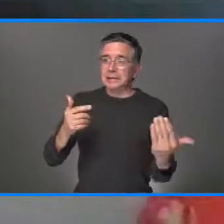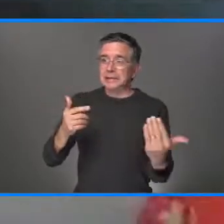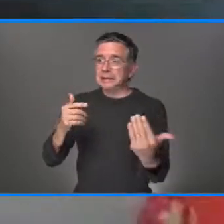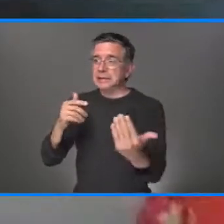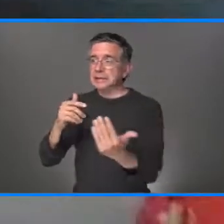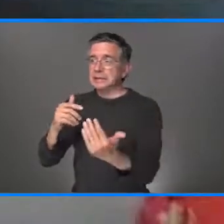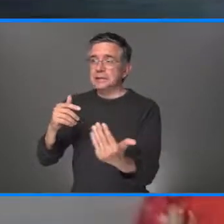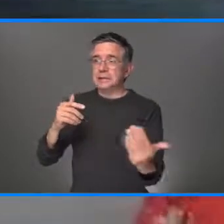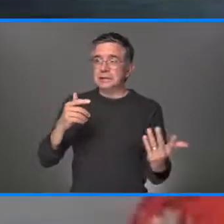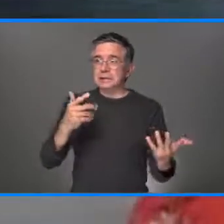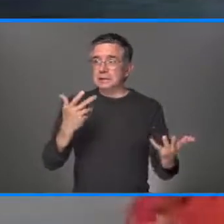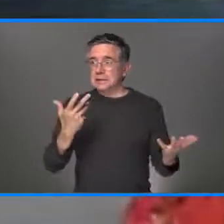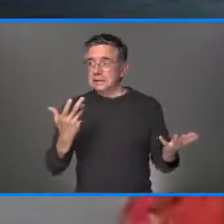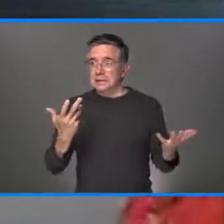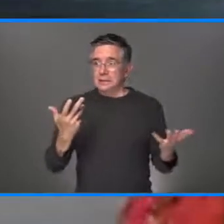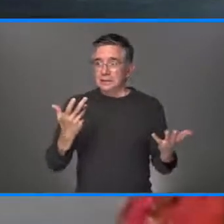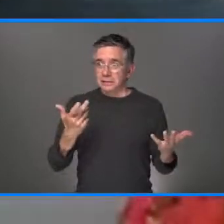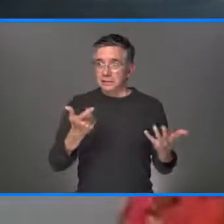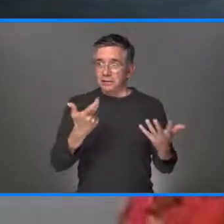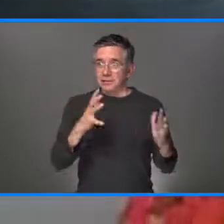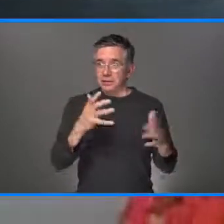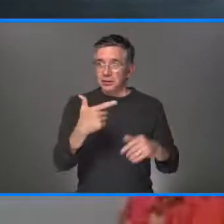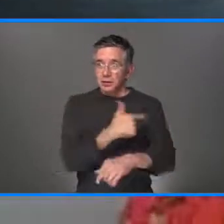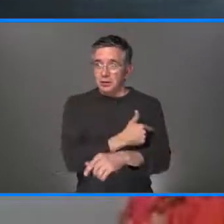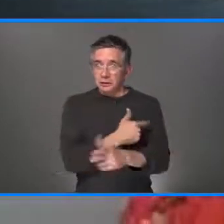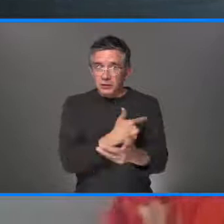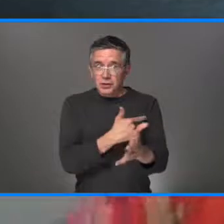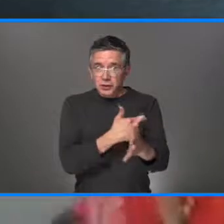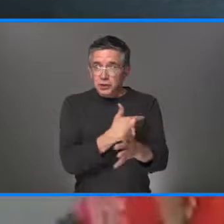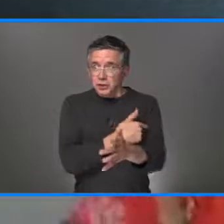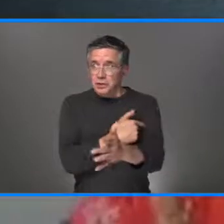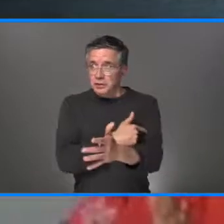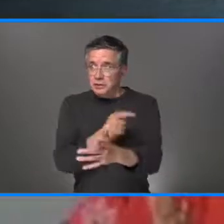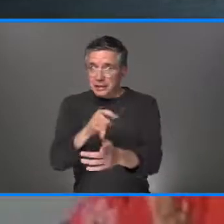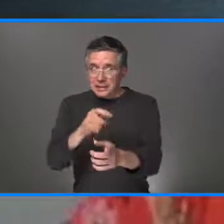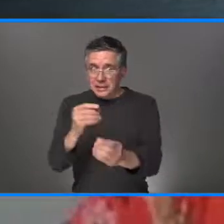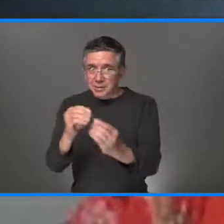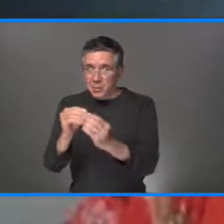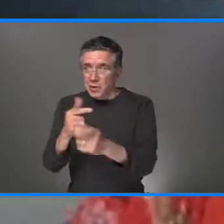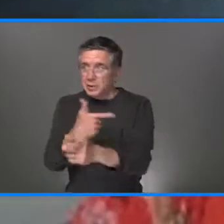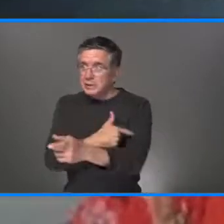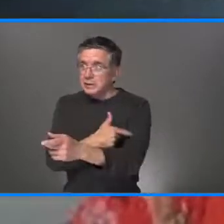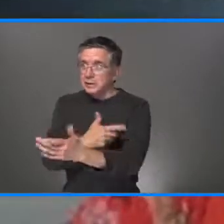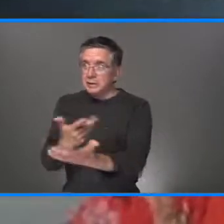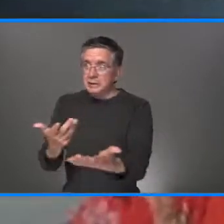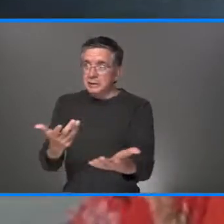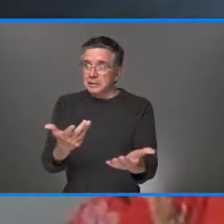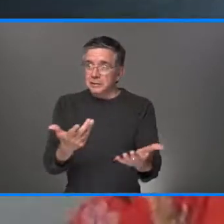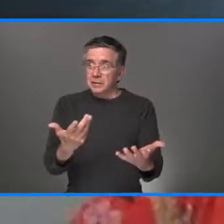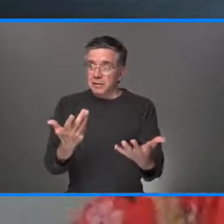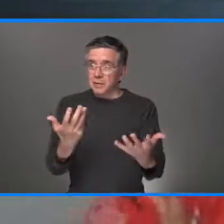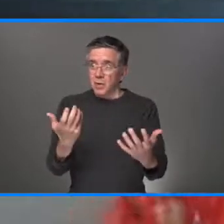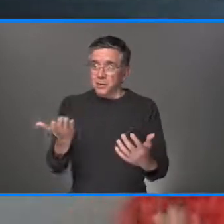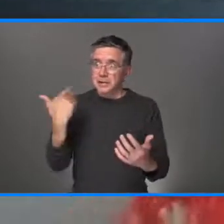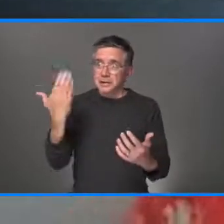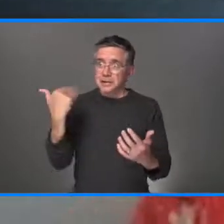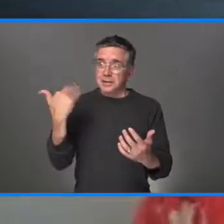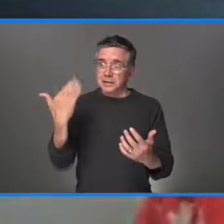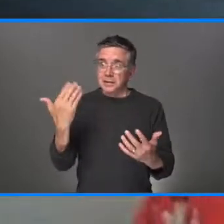and asking people if they had had their COVID shot yet, or if they were interested in getting vaccinated. And I walked up to one lady,